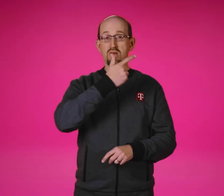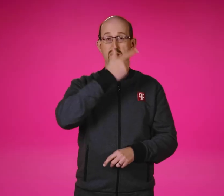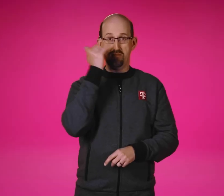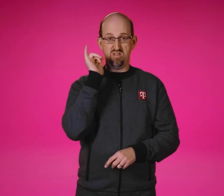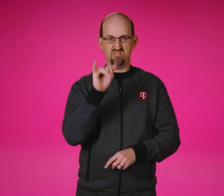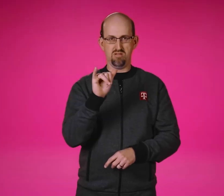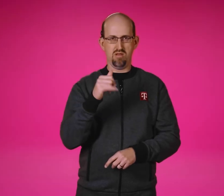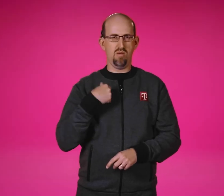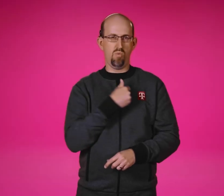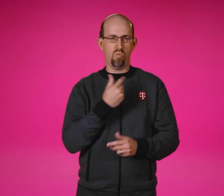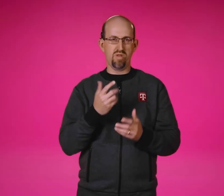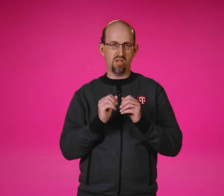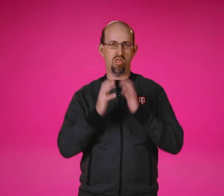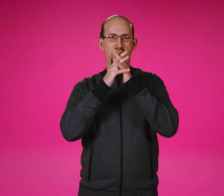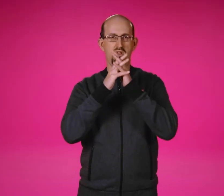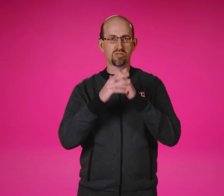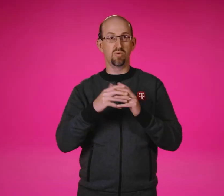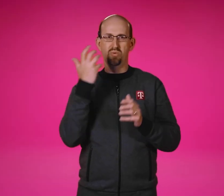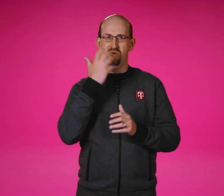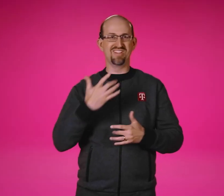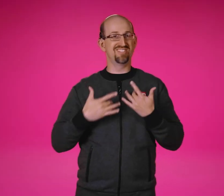That’s why we’ve launched our most ambitious program ever